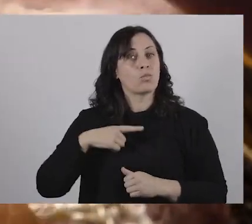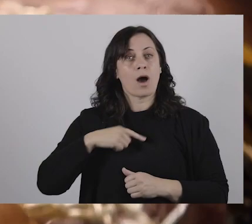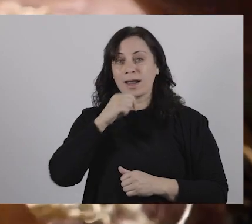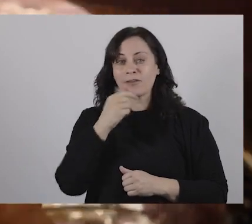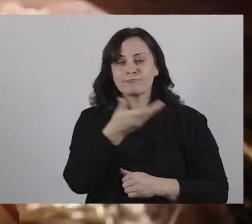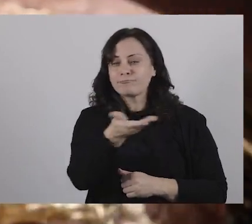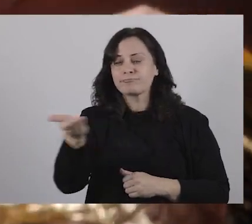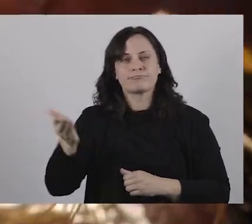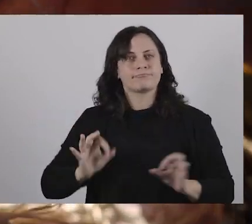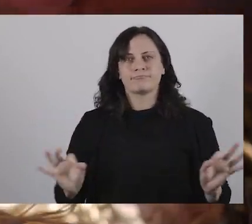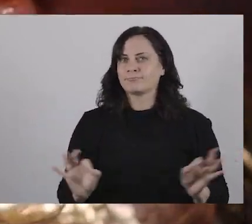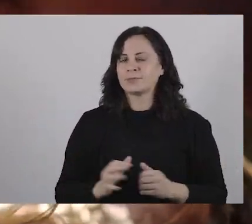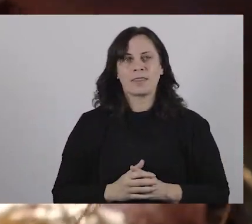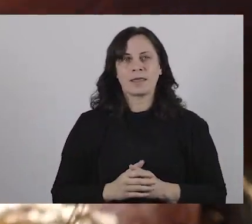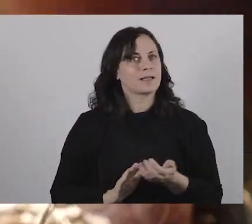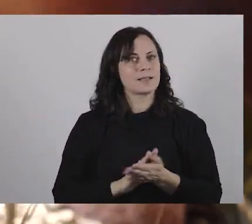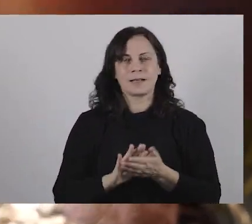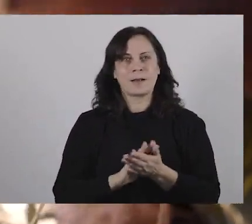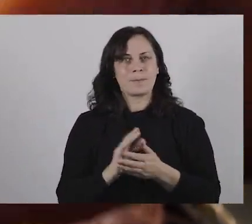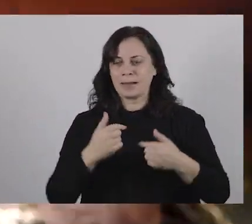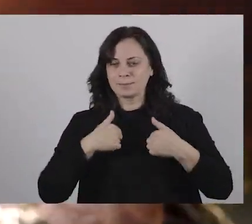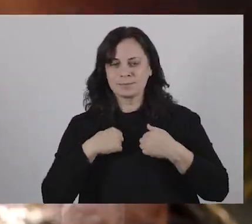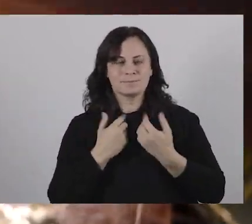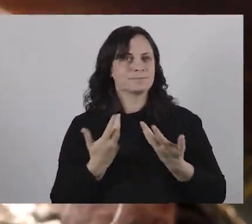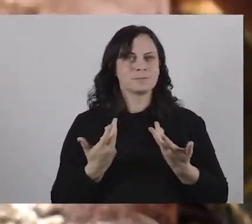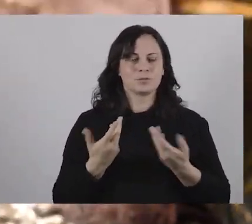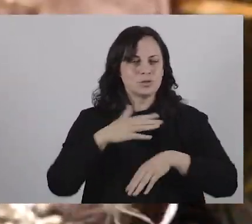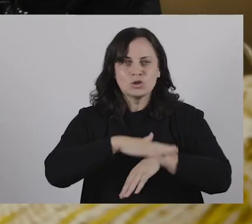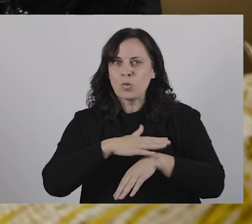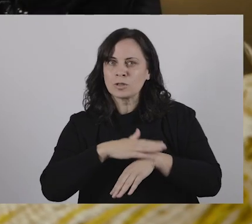because without them, I would not have had the space and the time